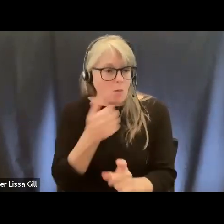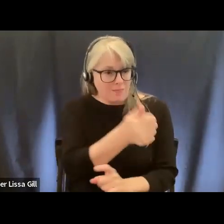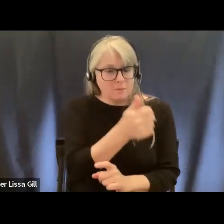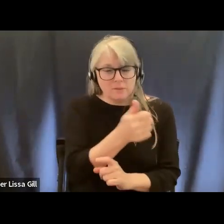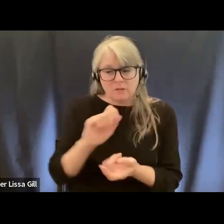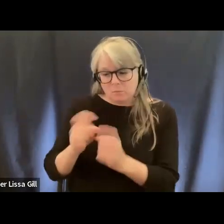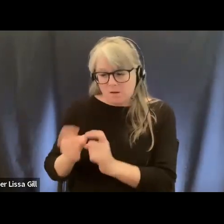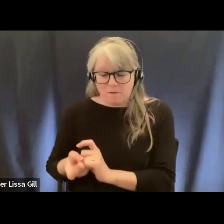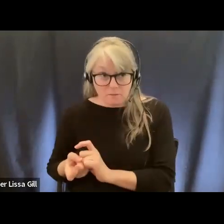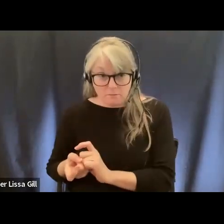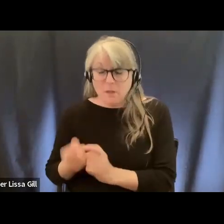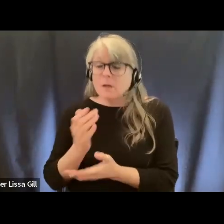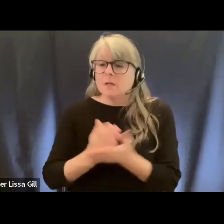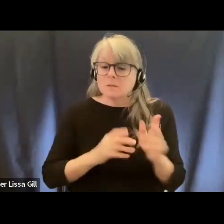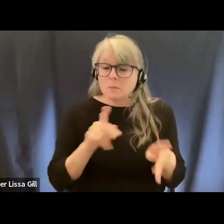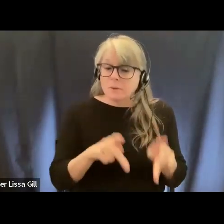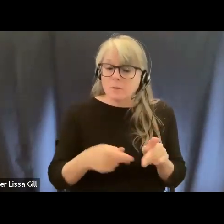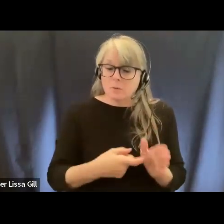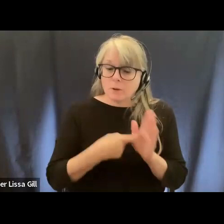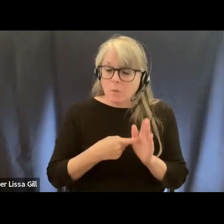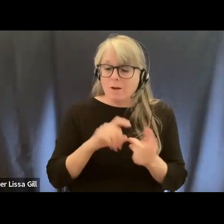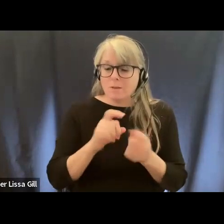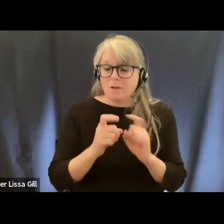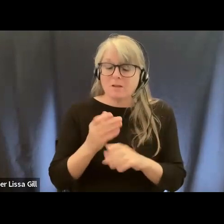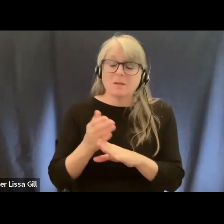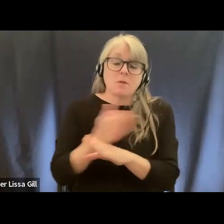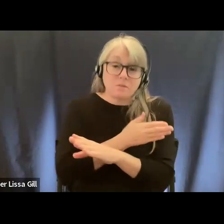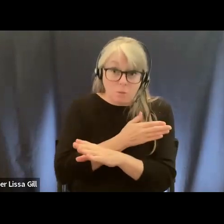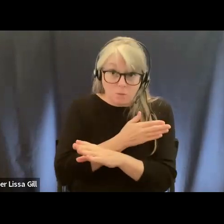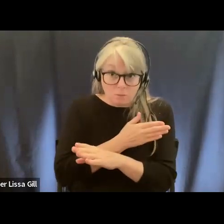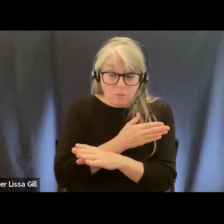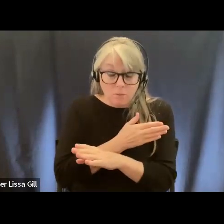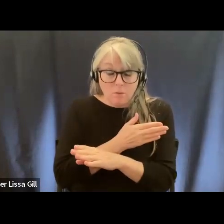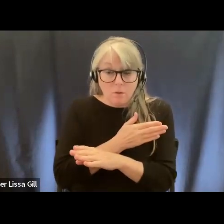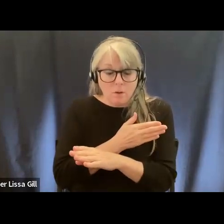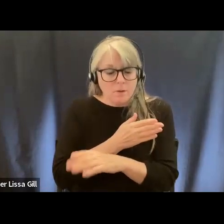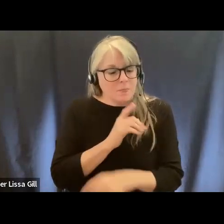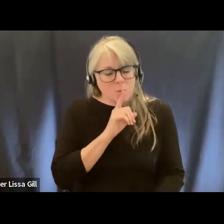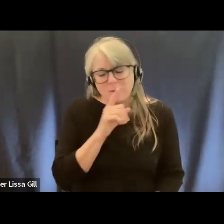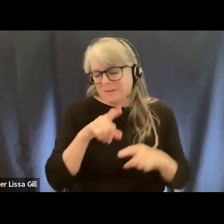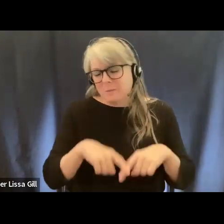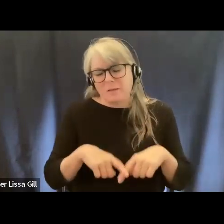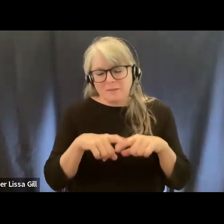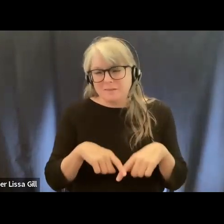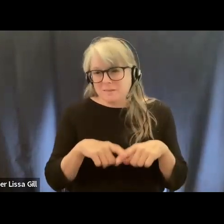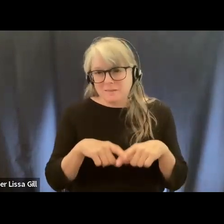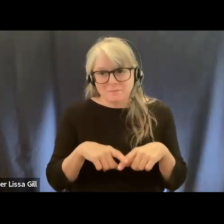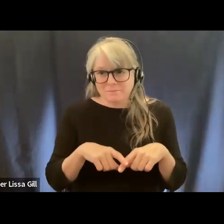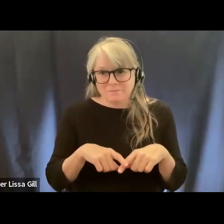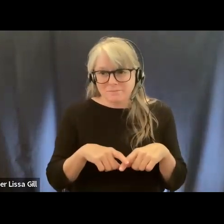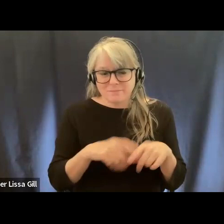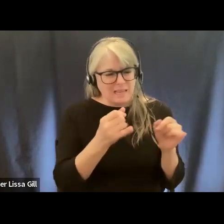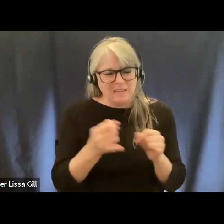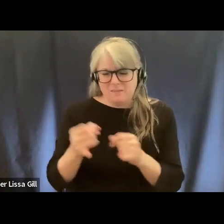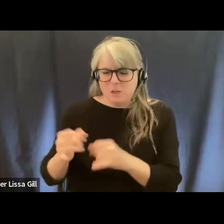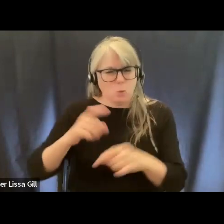Some people require the modifications to be made prior to it. It really just depends on what your individual needs are.